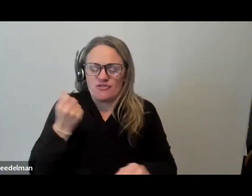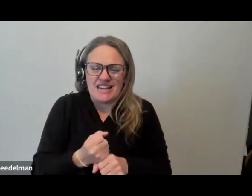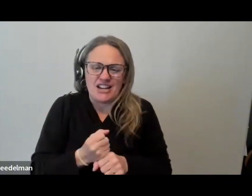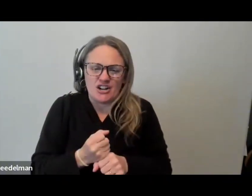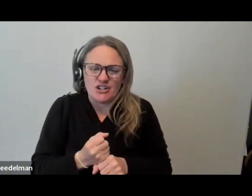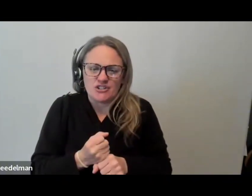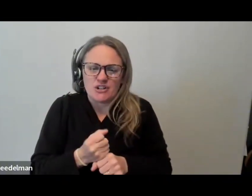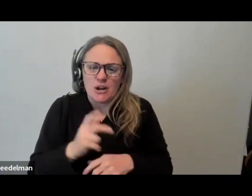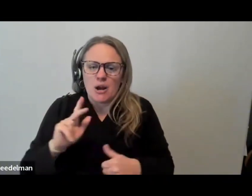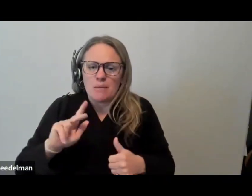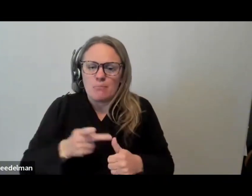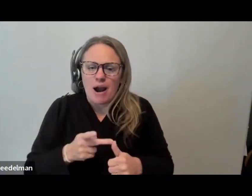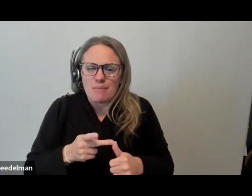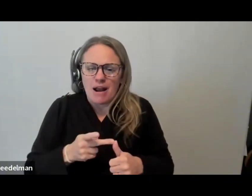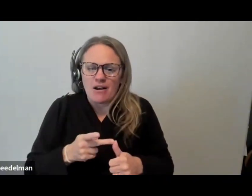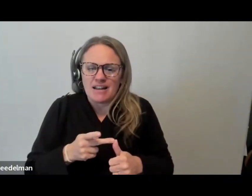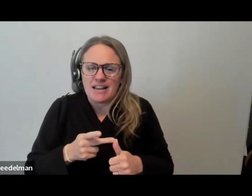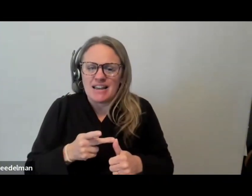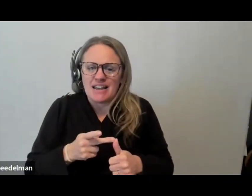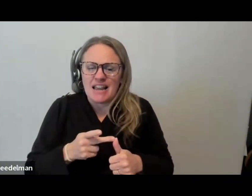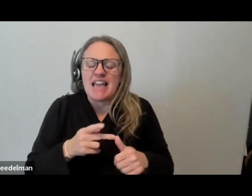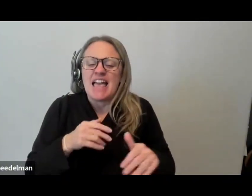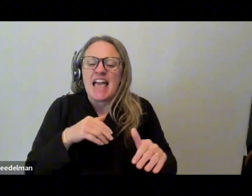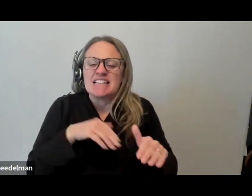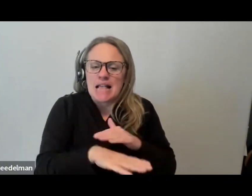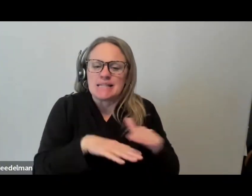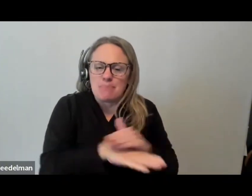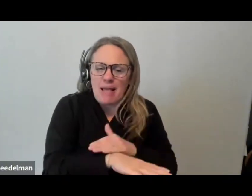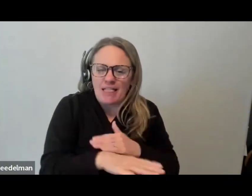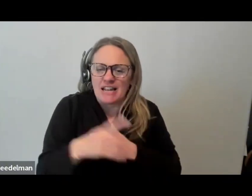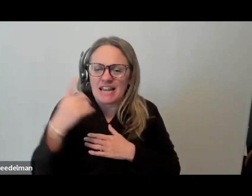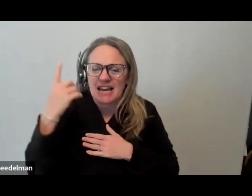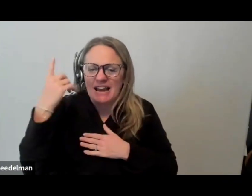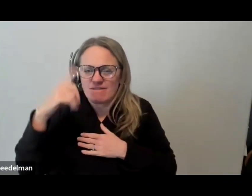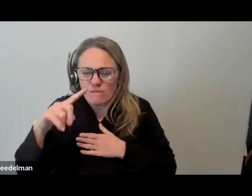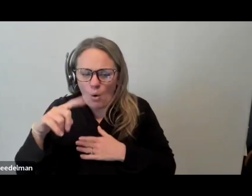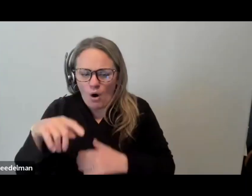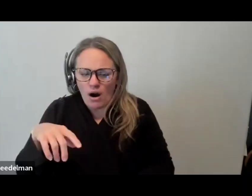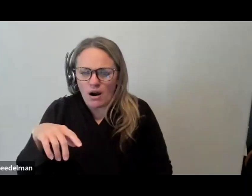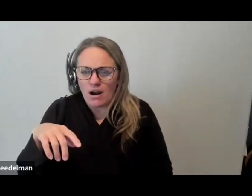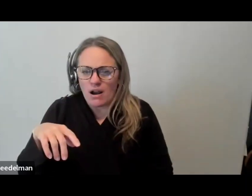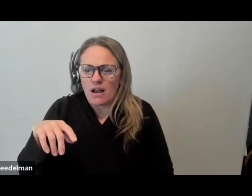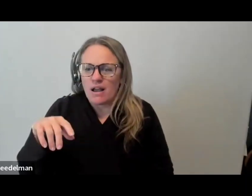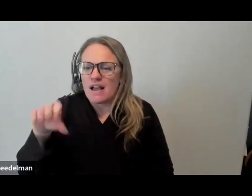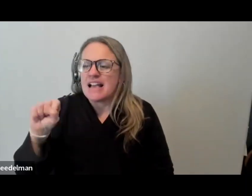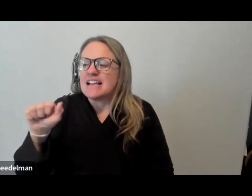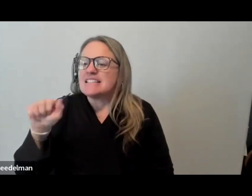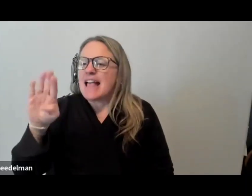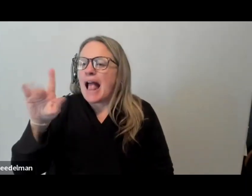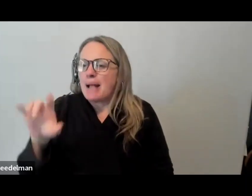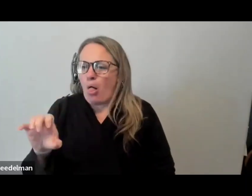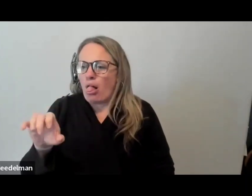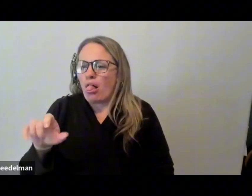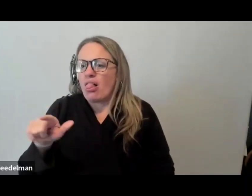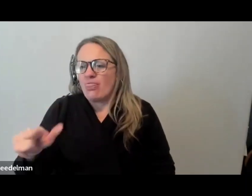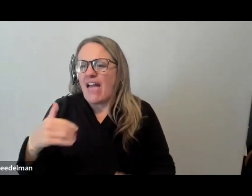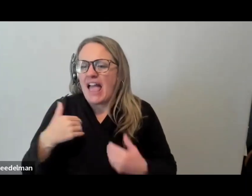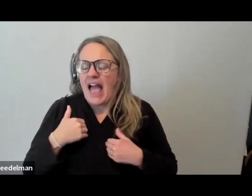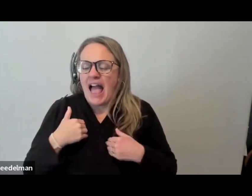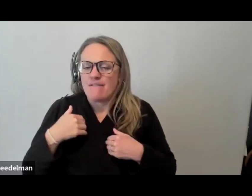UX research for accessibility for Fable, who has a platform of AT users from a wide kind of range